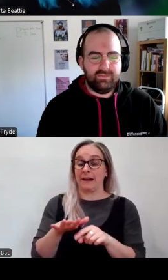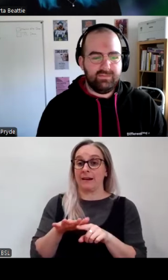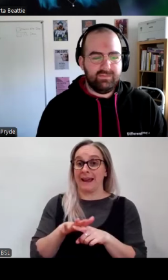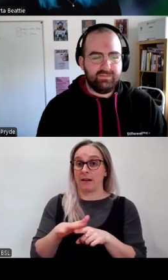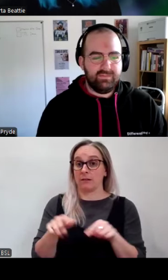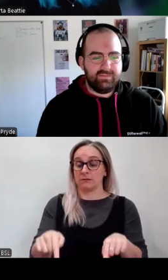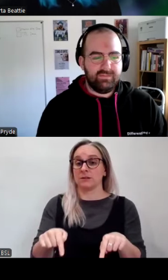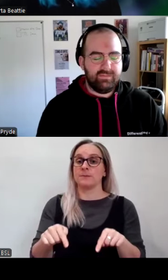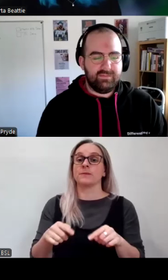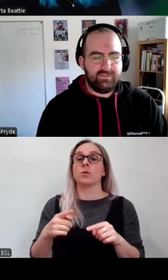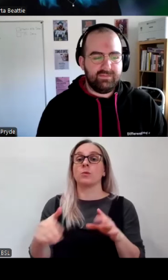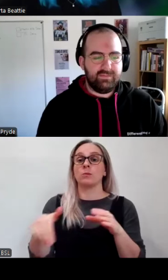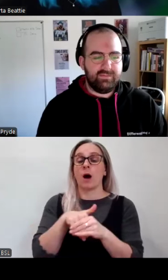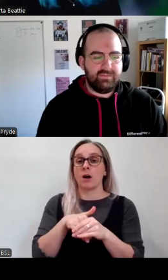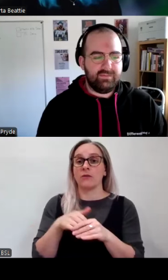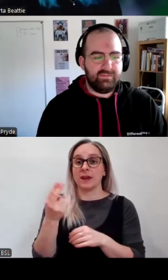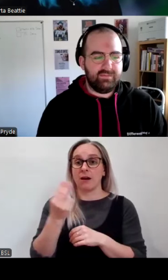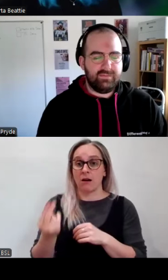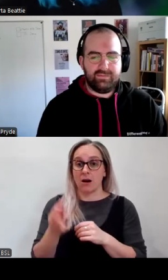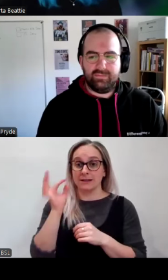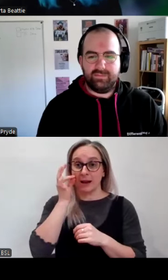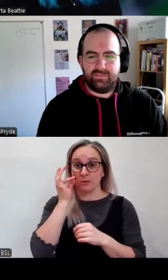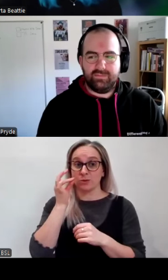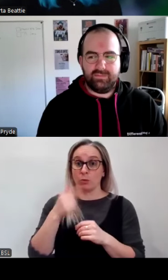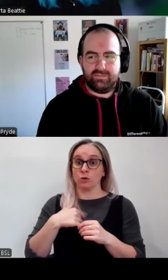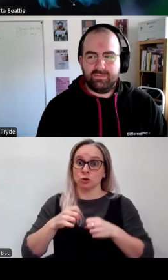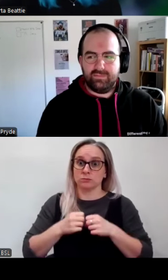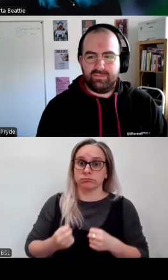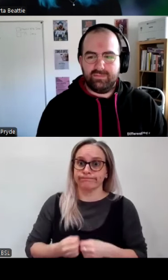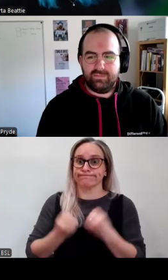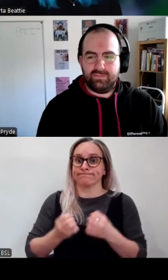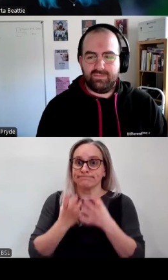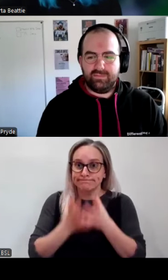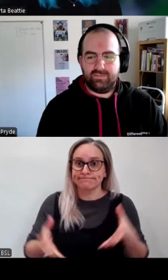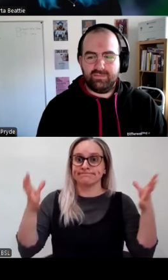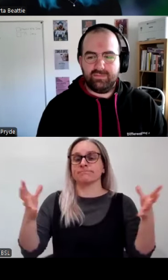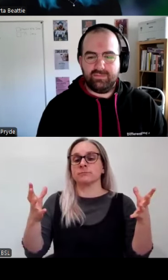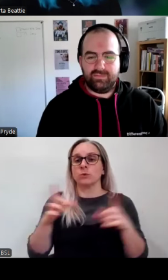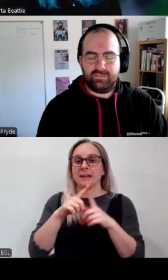the digital skills in our sector. We've got 13 brilliant tech champions who can support you